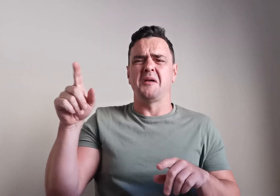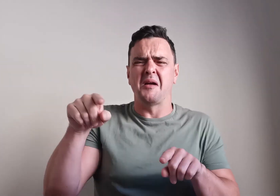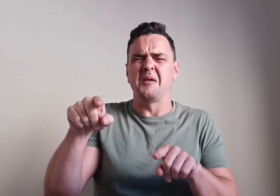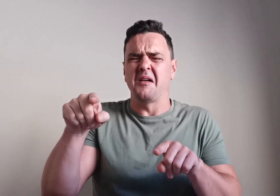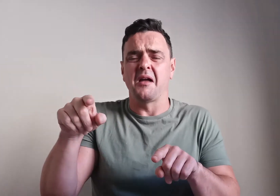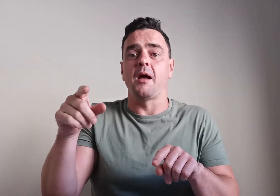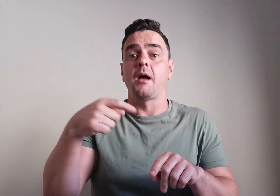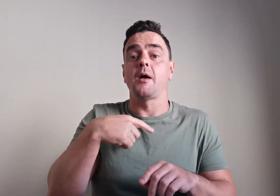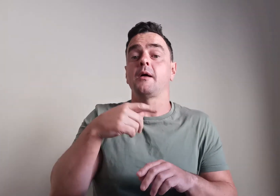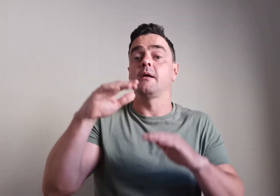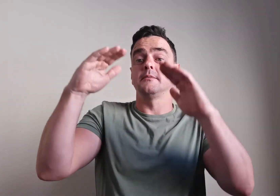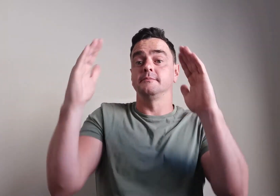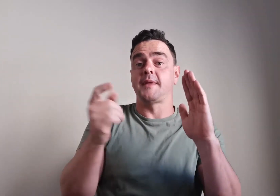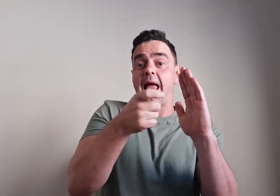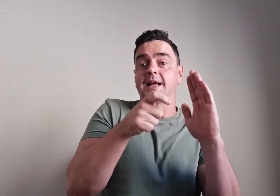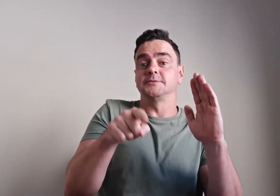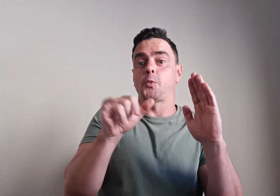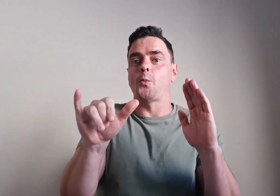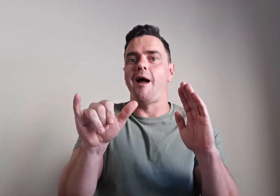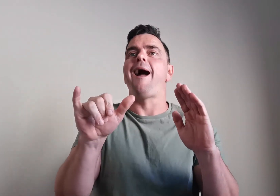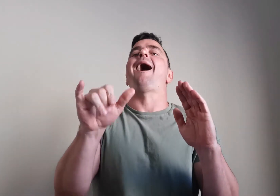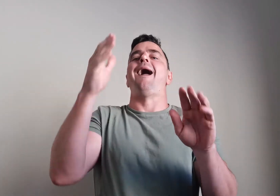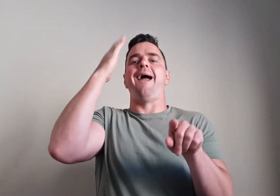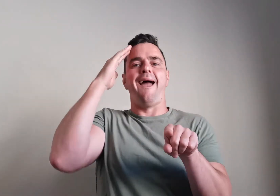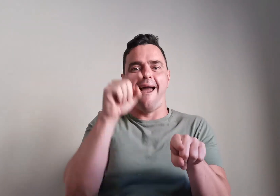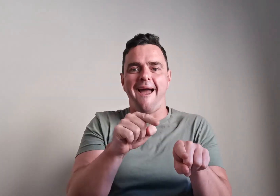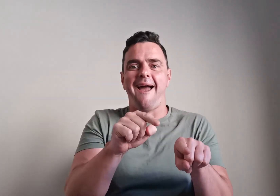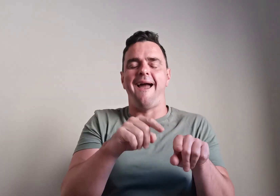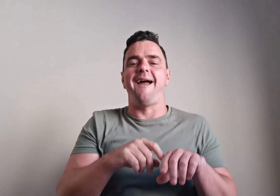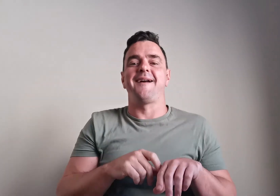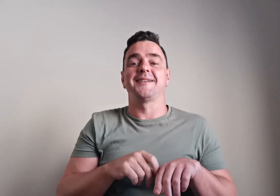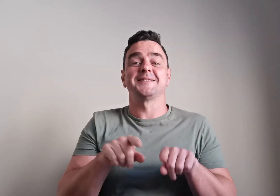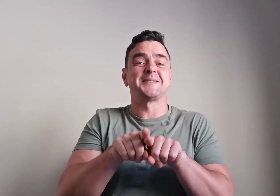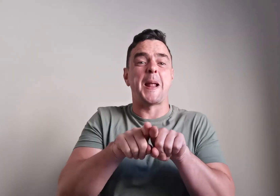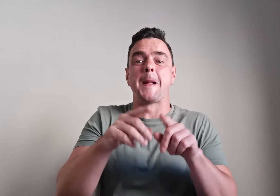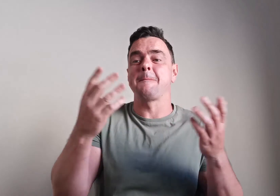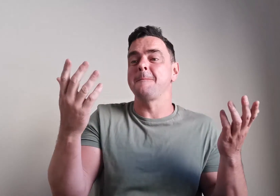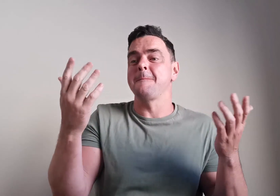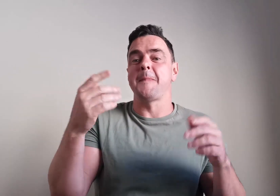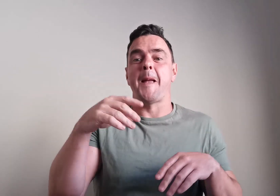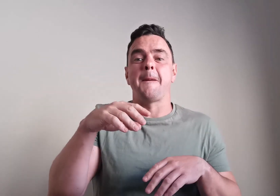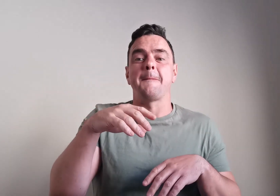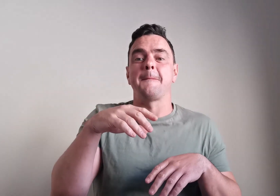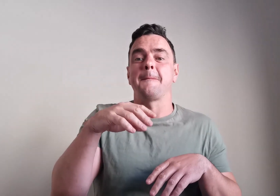'coordinates' was a problem for me. But now I can use the visual sign for 'coordinates' from the glossary, representing the